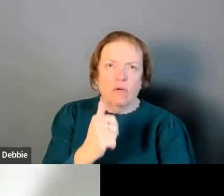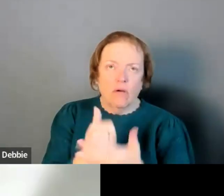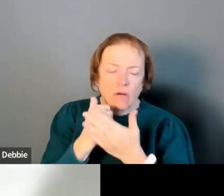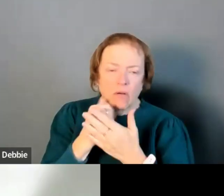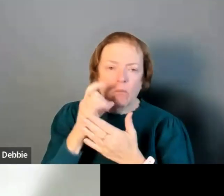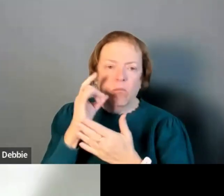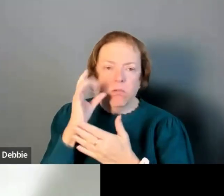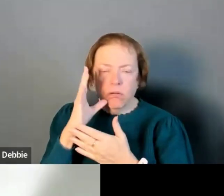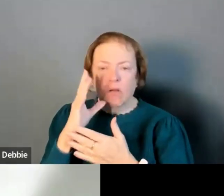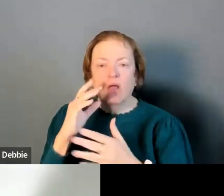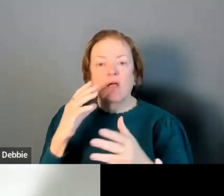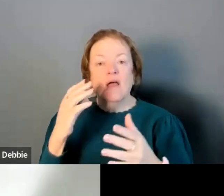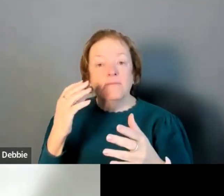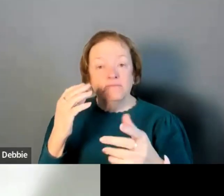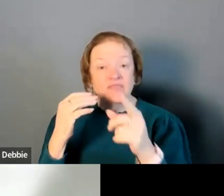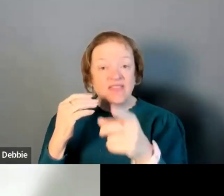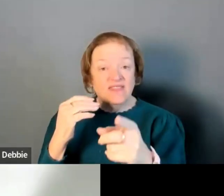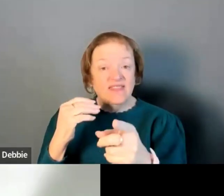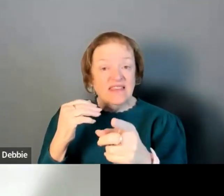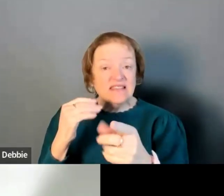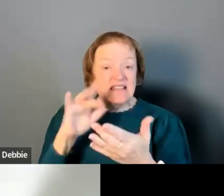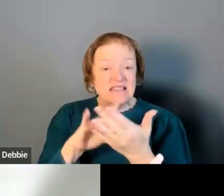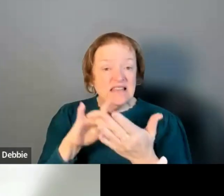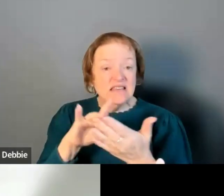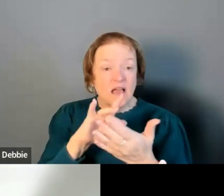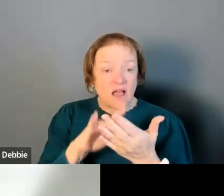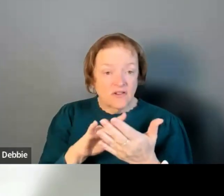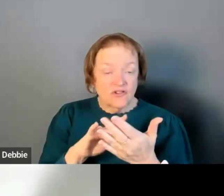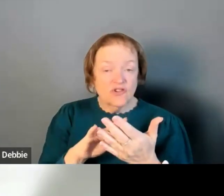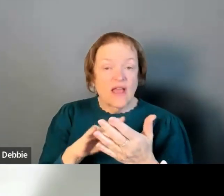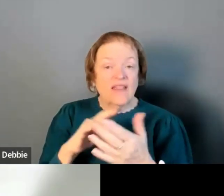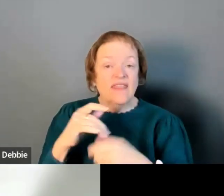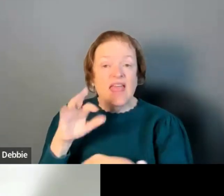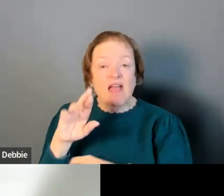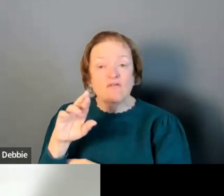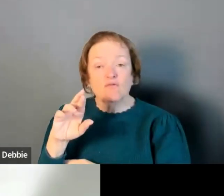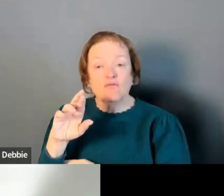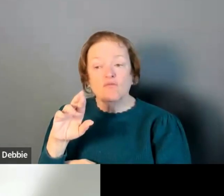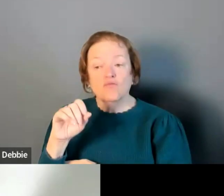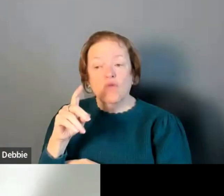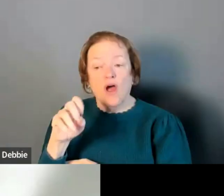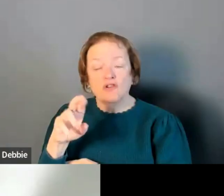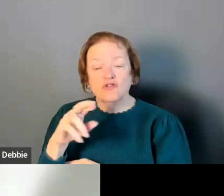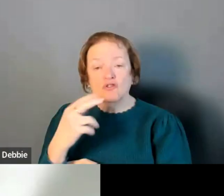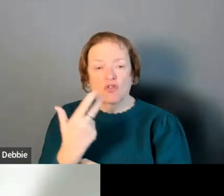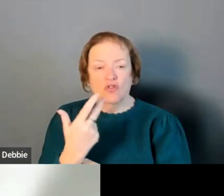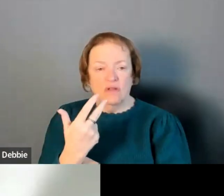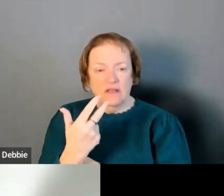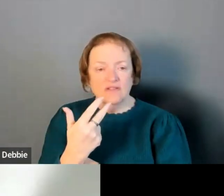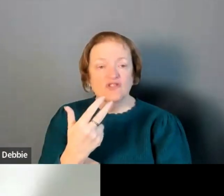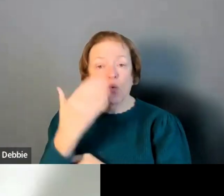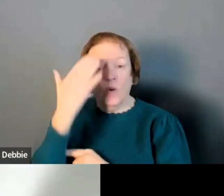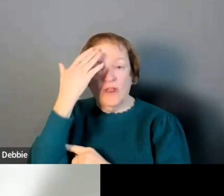it can be this is the touchscreen, and they also have the Roger On 3. So, you know, we all know how to turn it on.